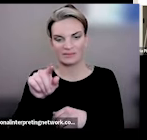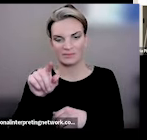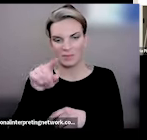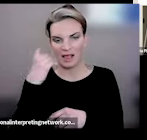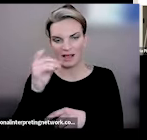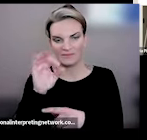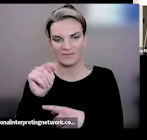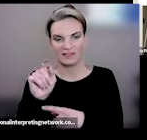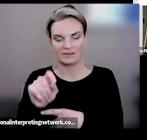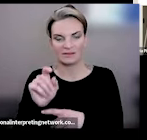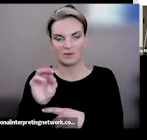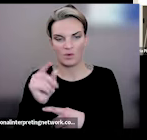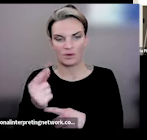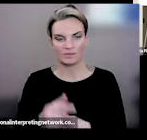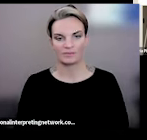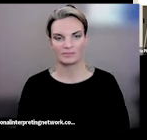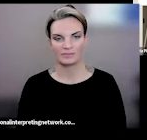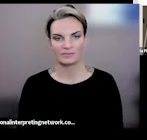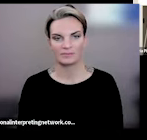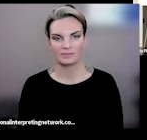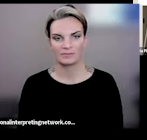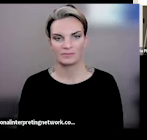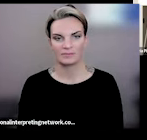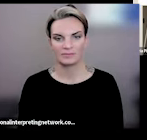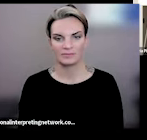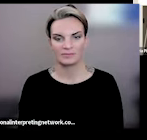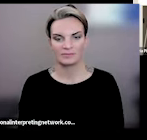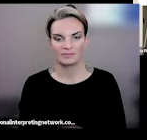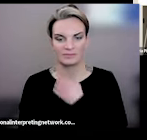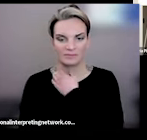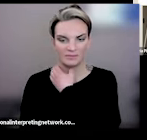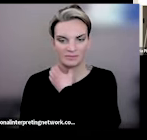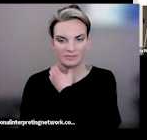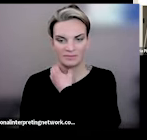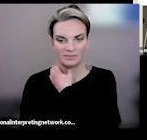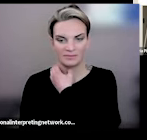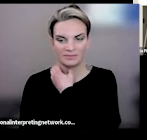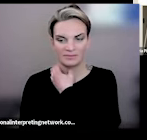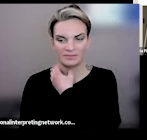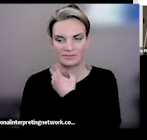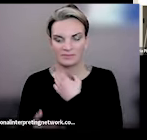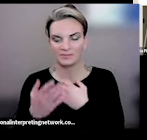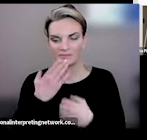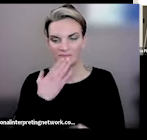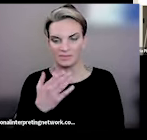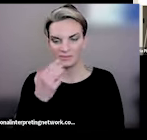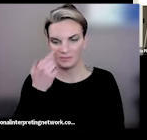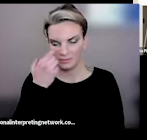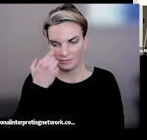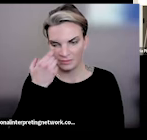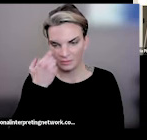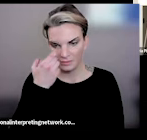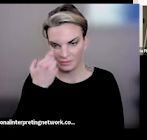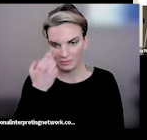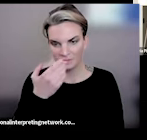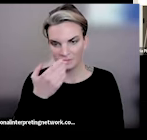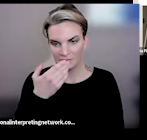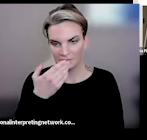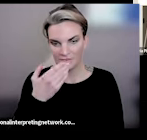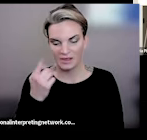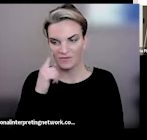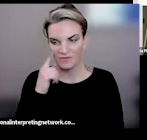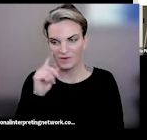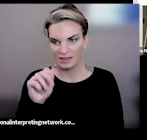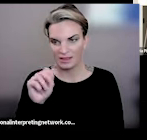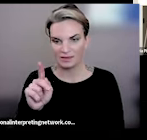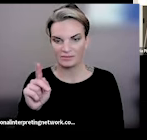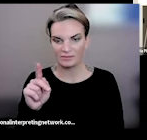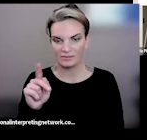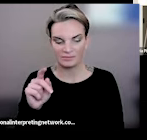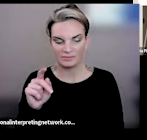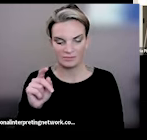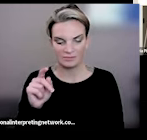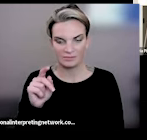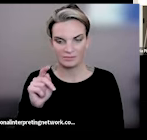Thank you, Meg, for the question and for the link. I had a look at it, and interestingly